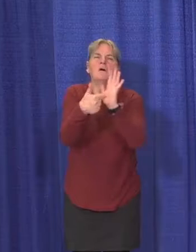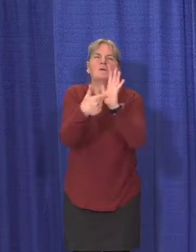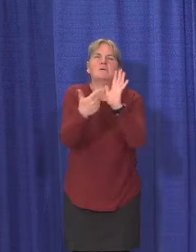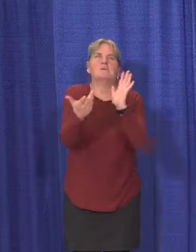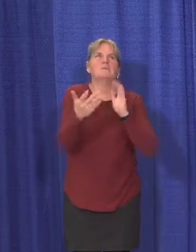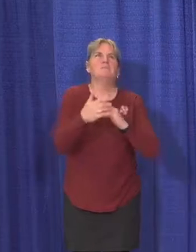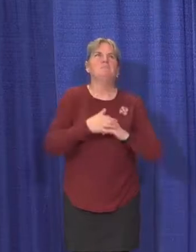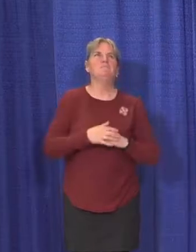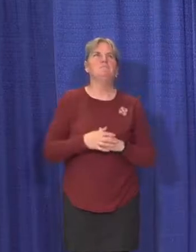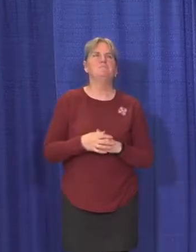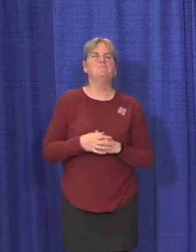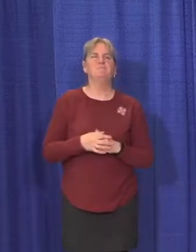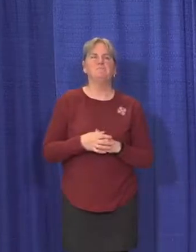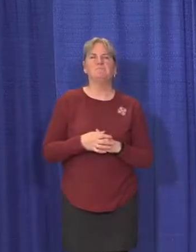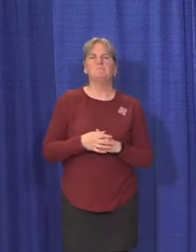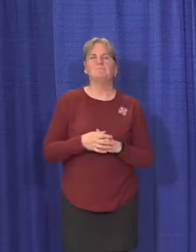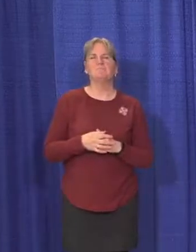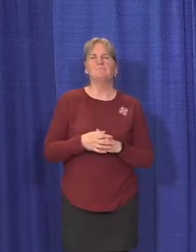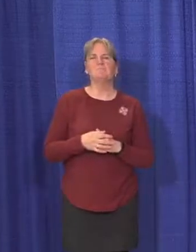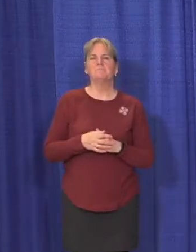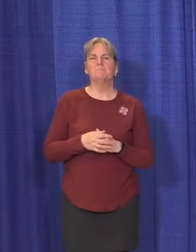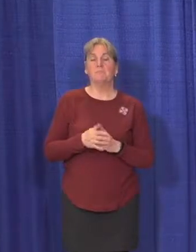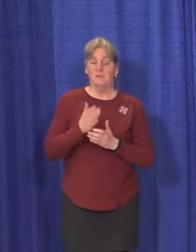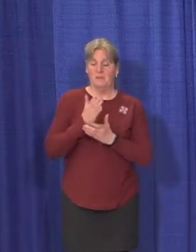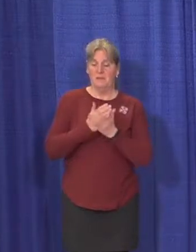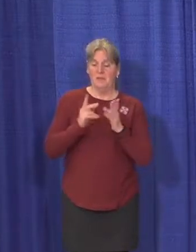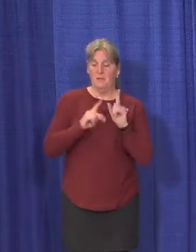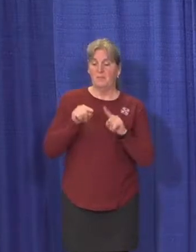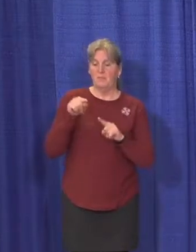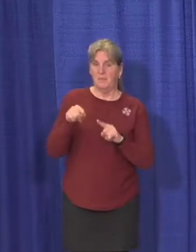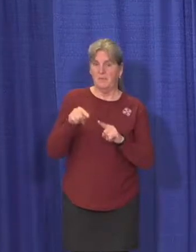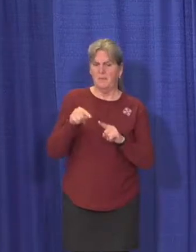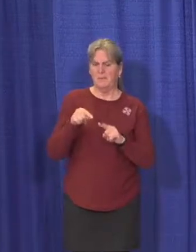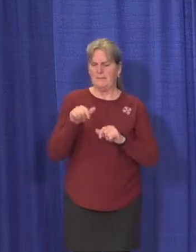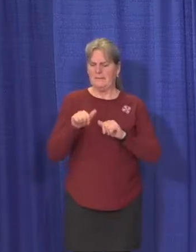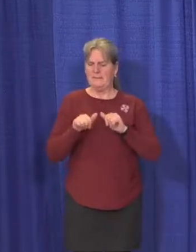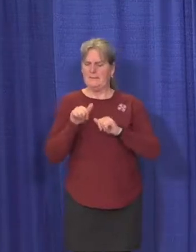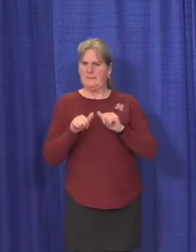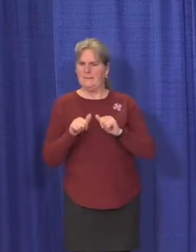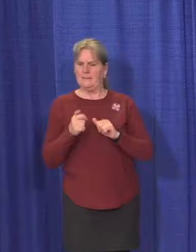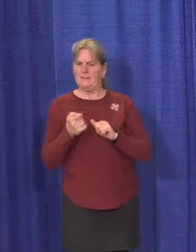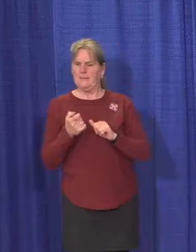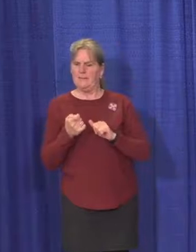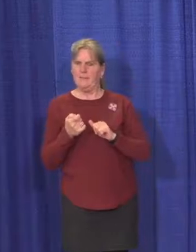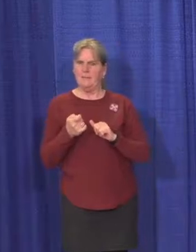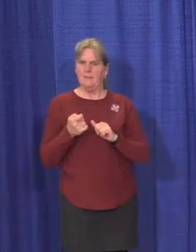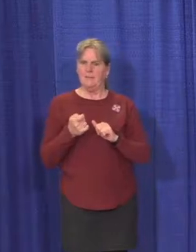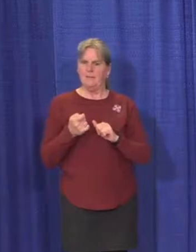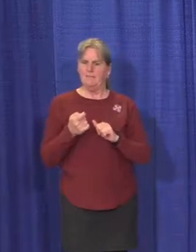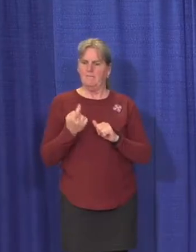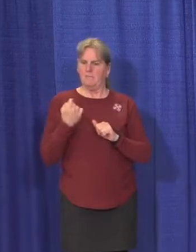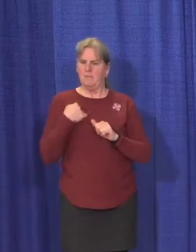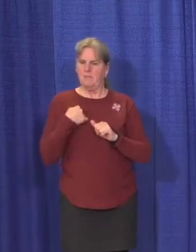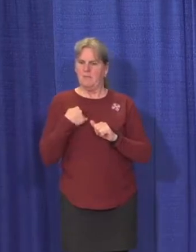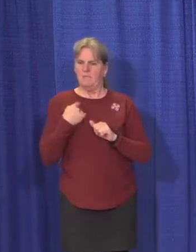for other kinds of incentives. Some people have been holding